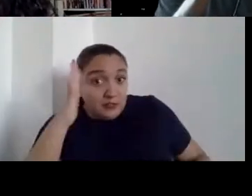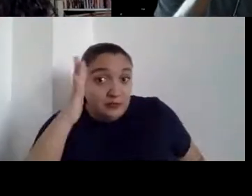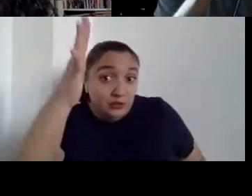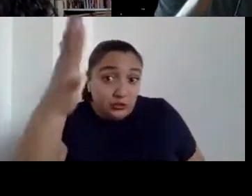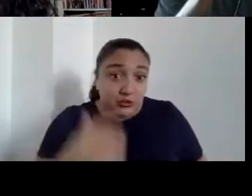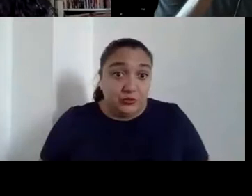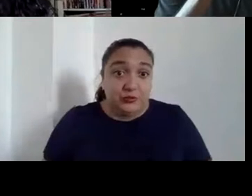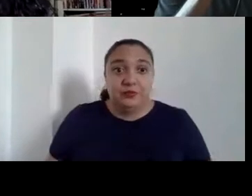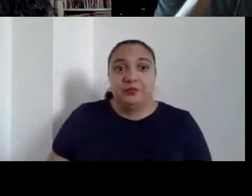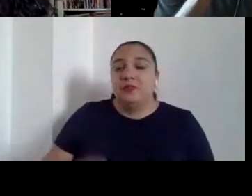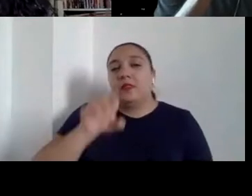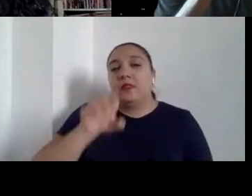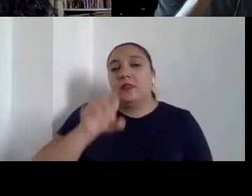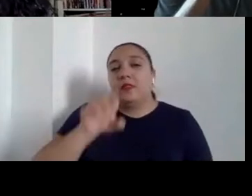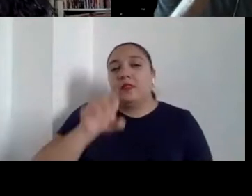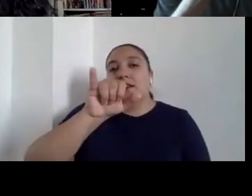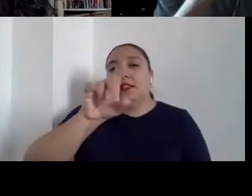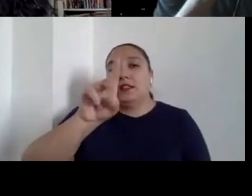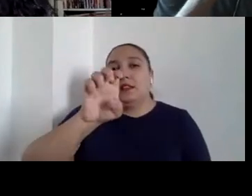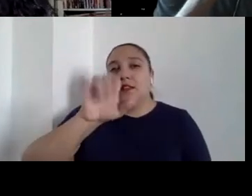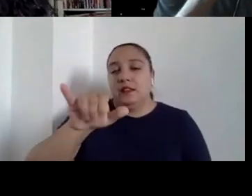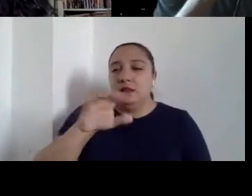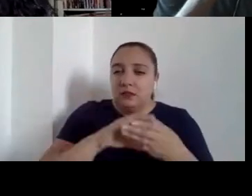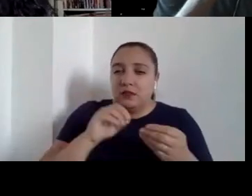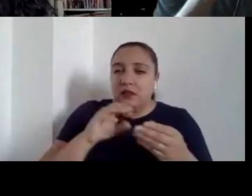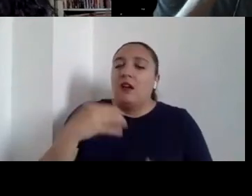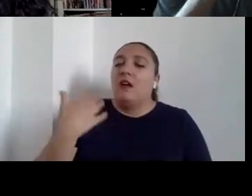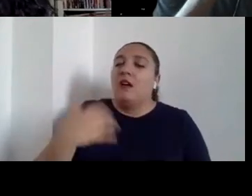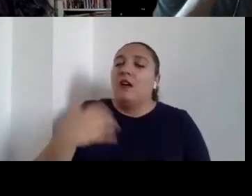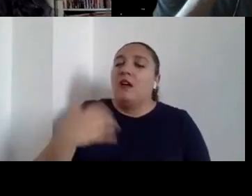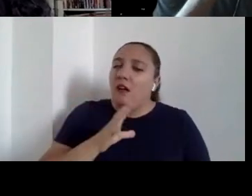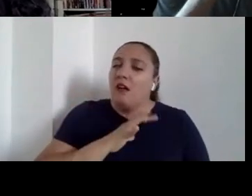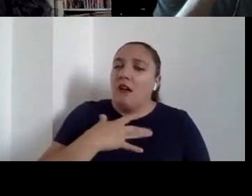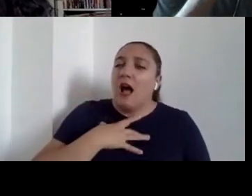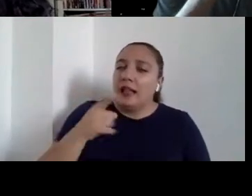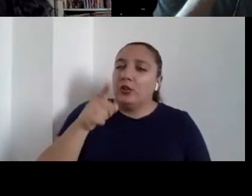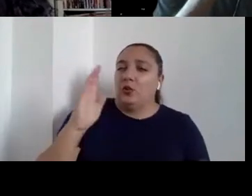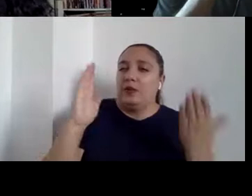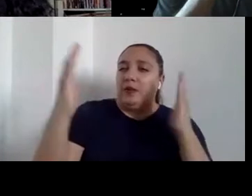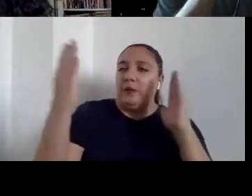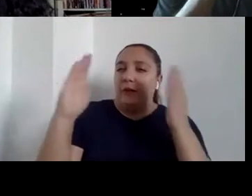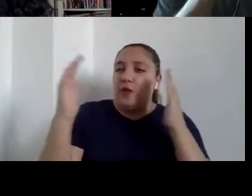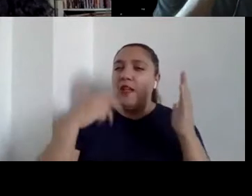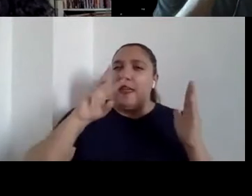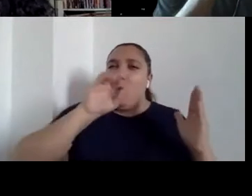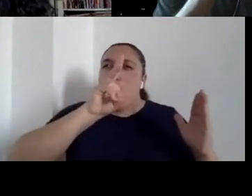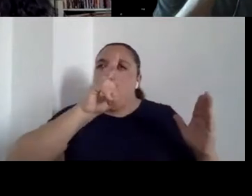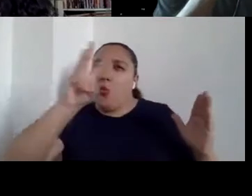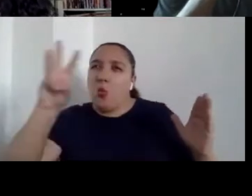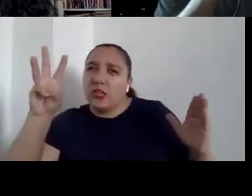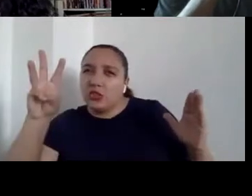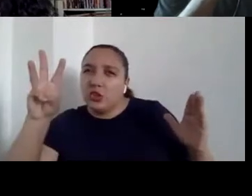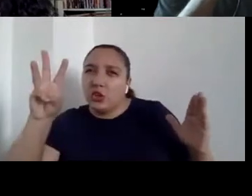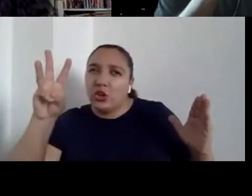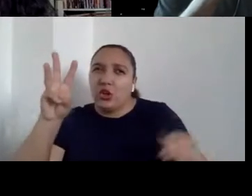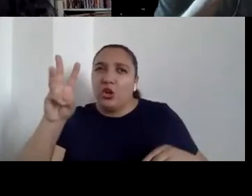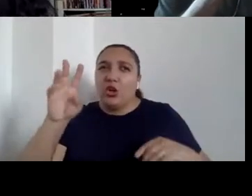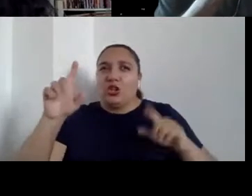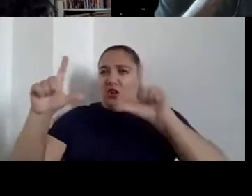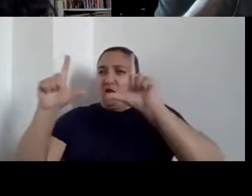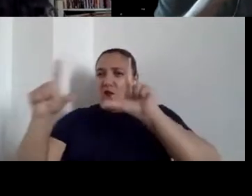I'm struck by your juxtaposing the western hegemonic, the frame, that we're literally having this